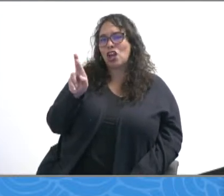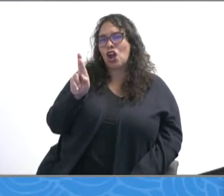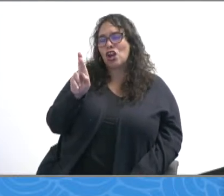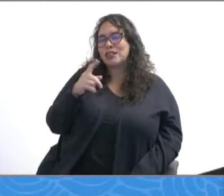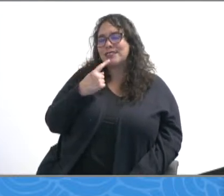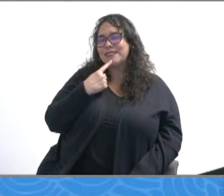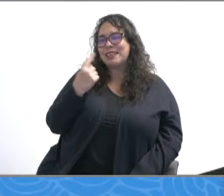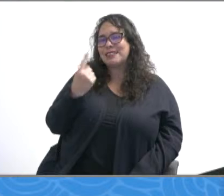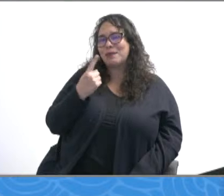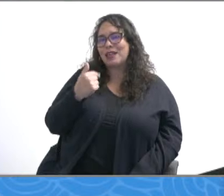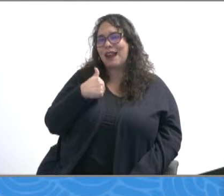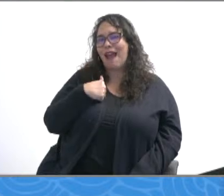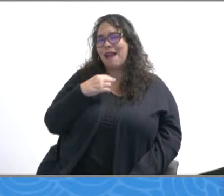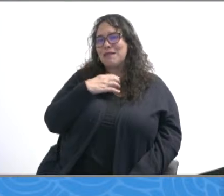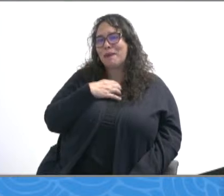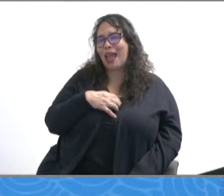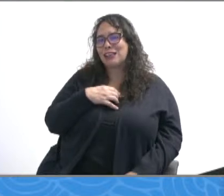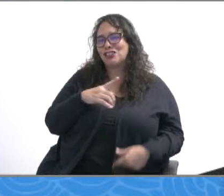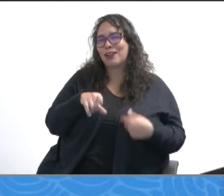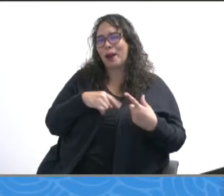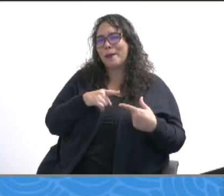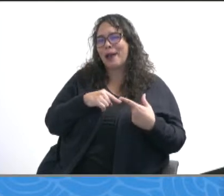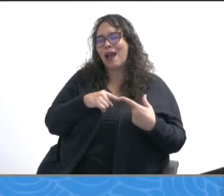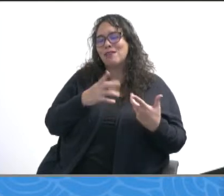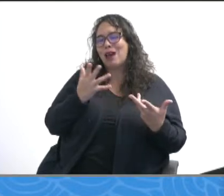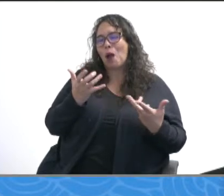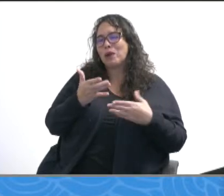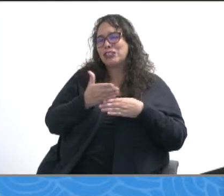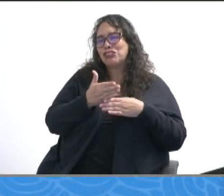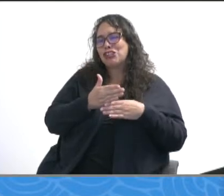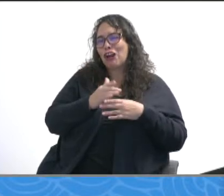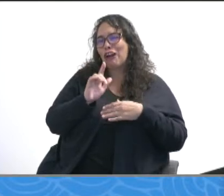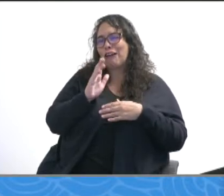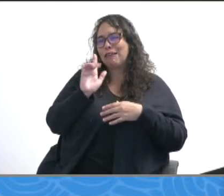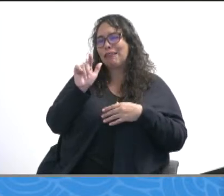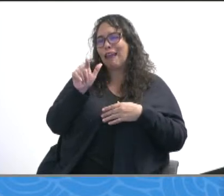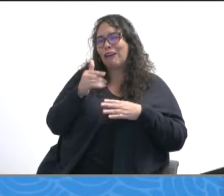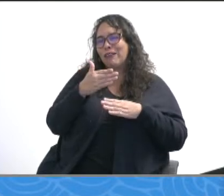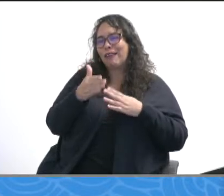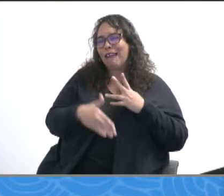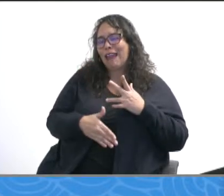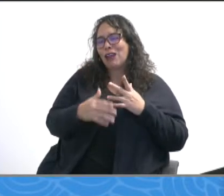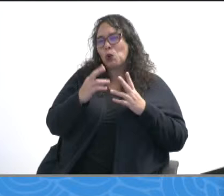about what kinds of things we're looking to garner from the ThoughtExchange.